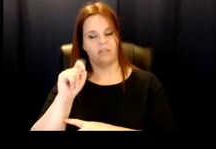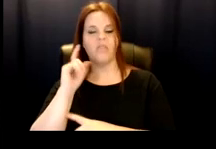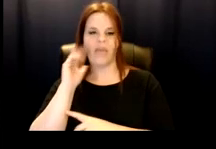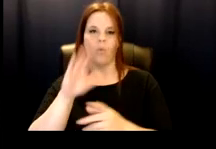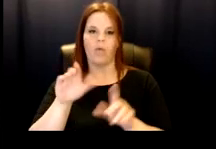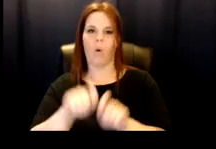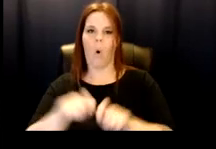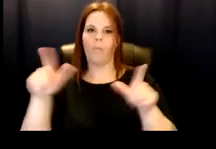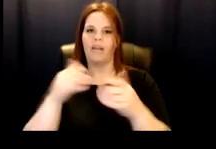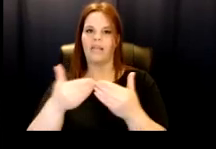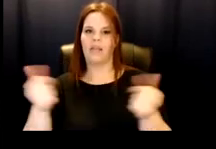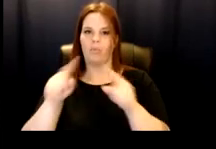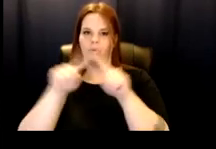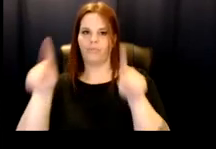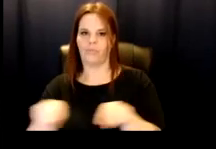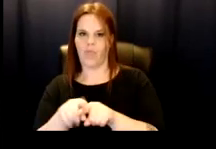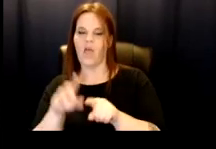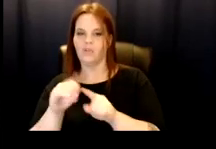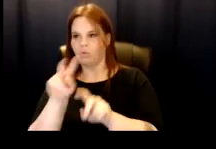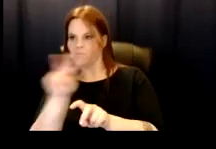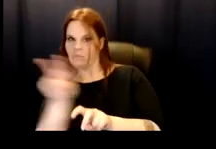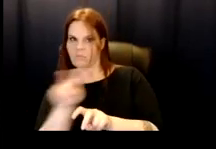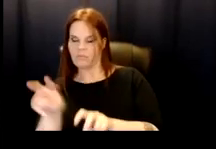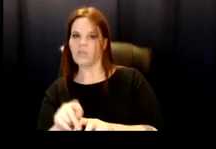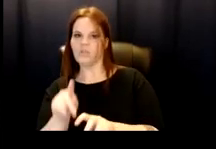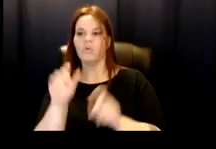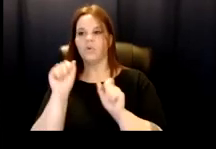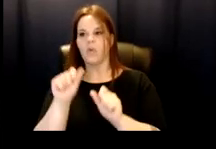can resize your screen so that you are able to view both the Streamtext and view zoom